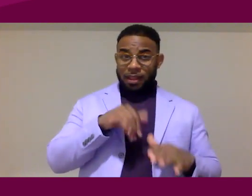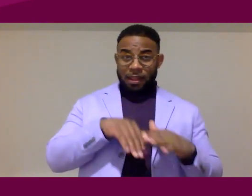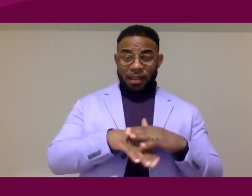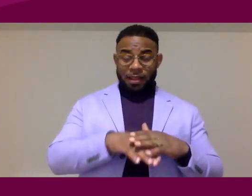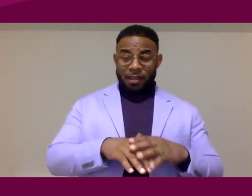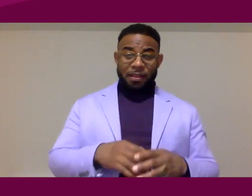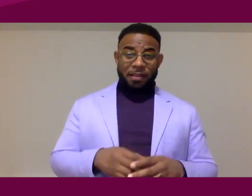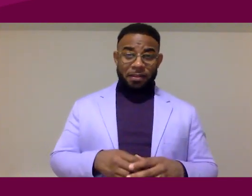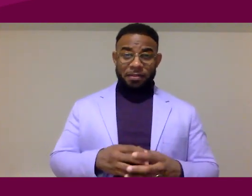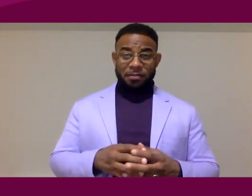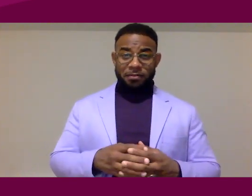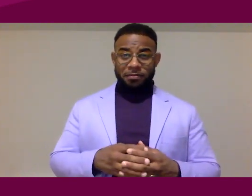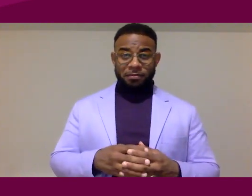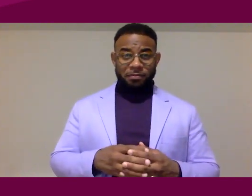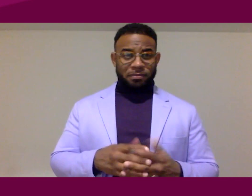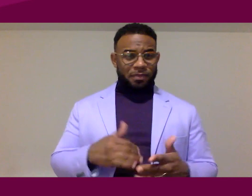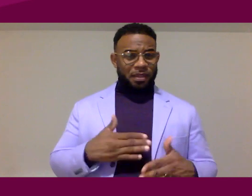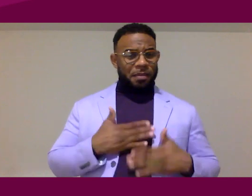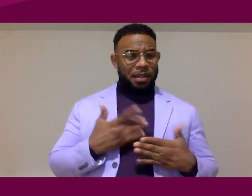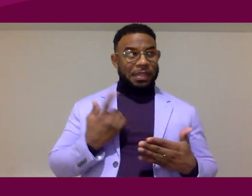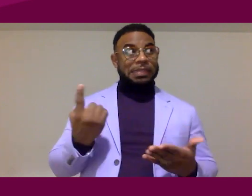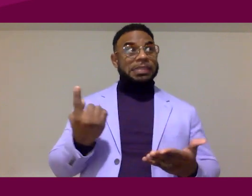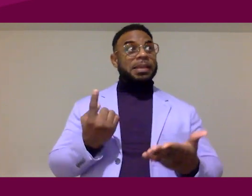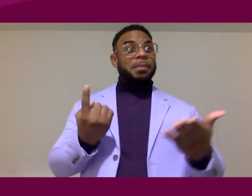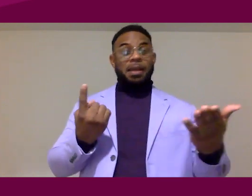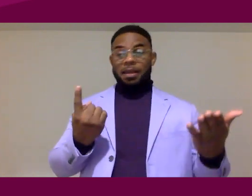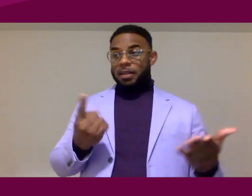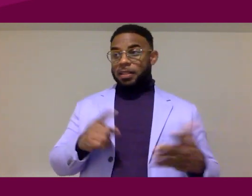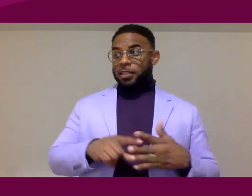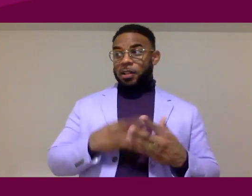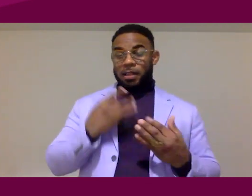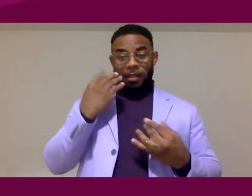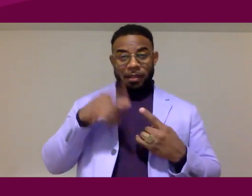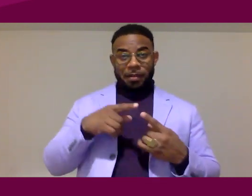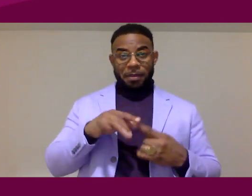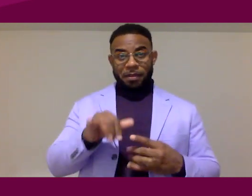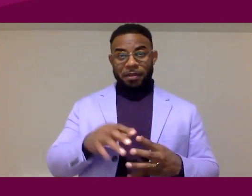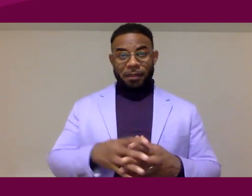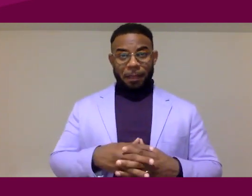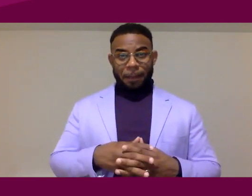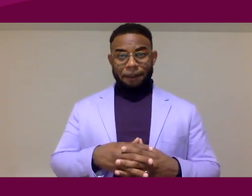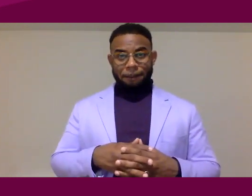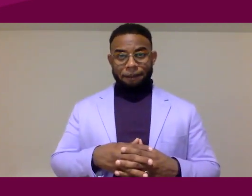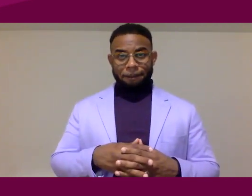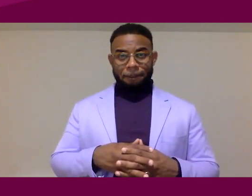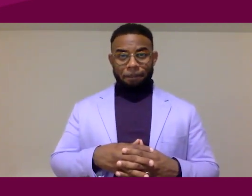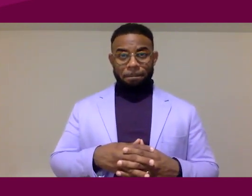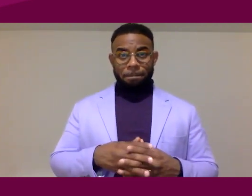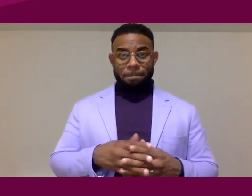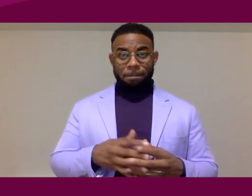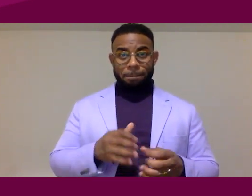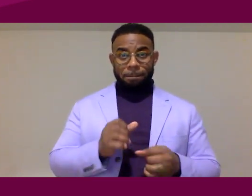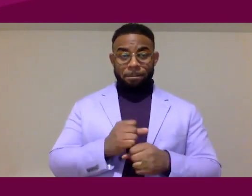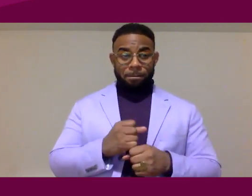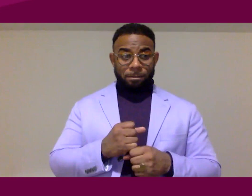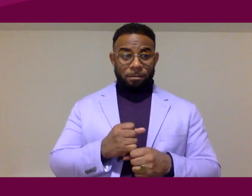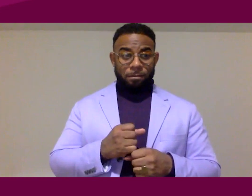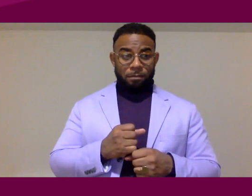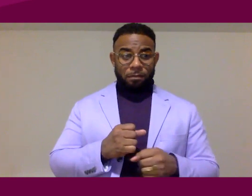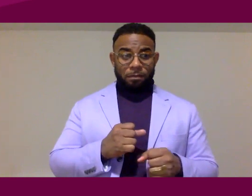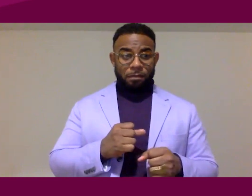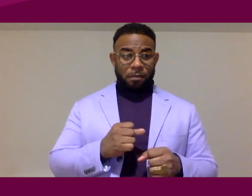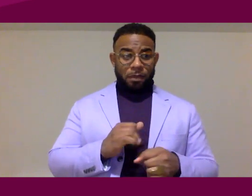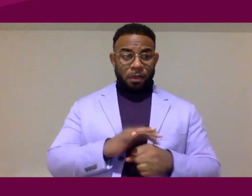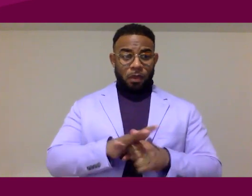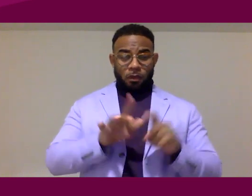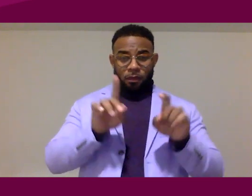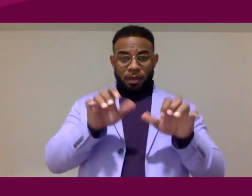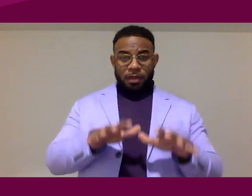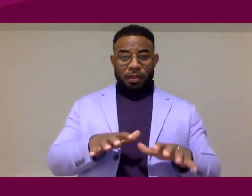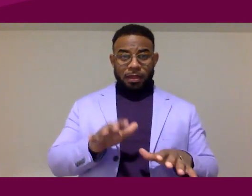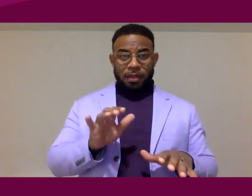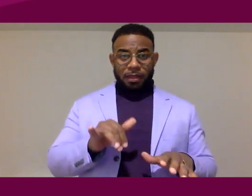And I'm glad somebody started thinking about that and is making COVID tests that speak